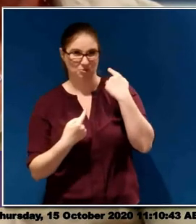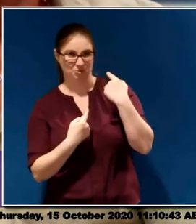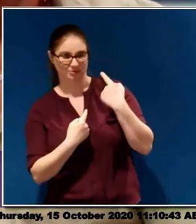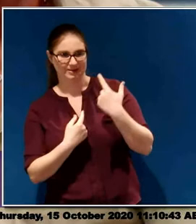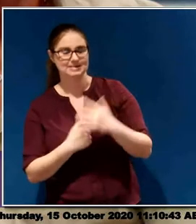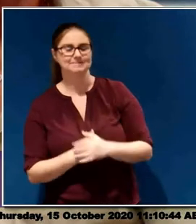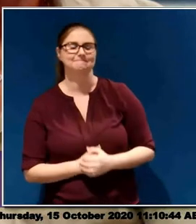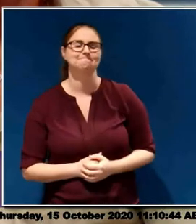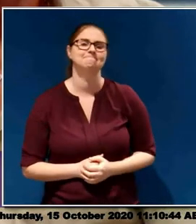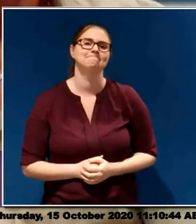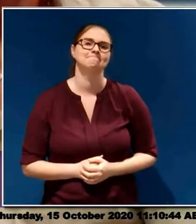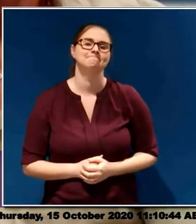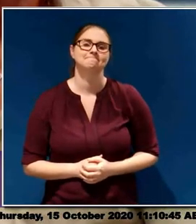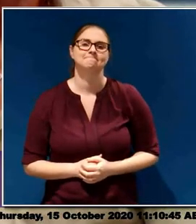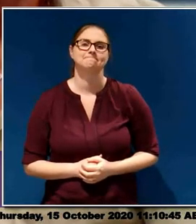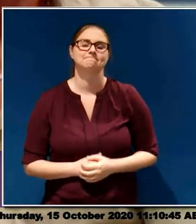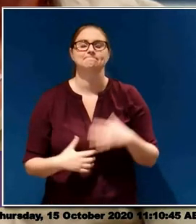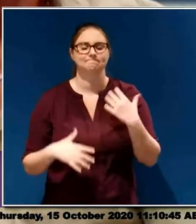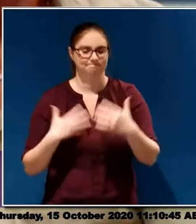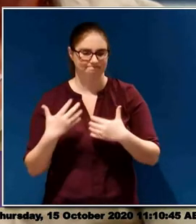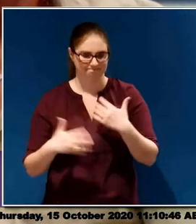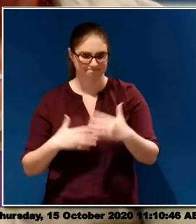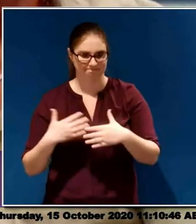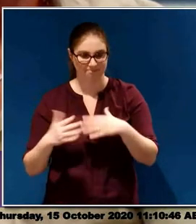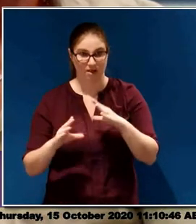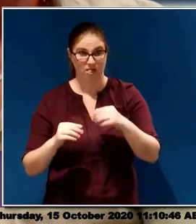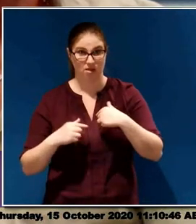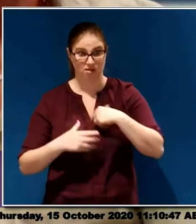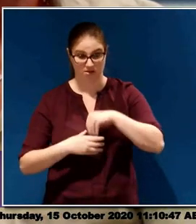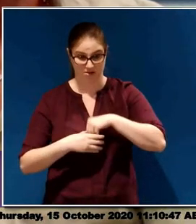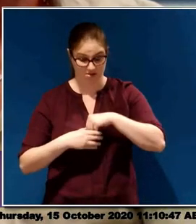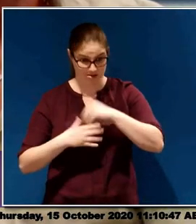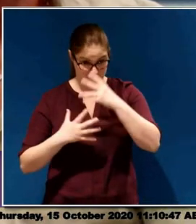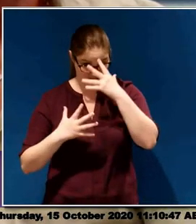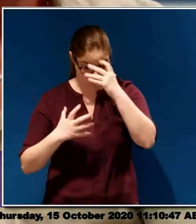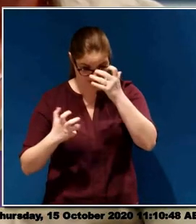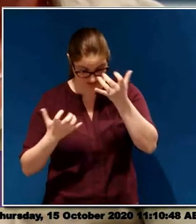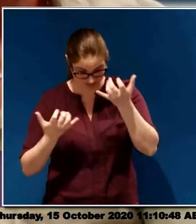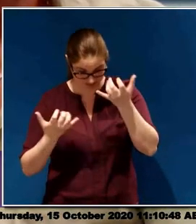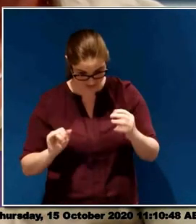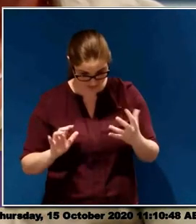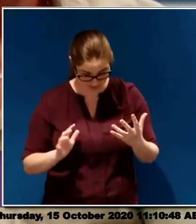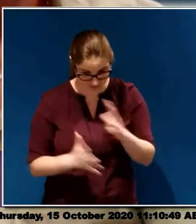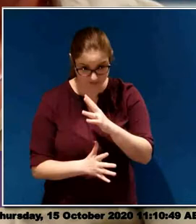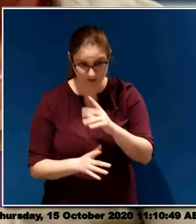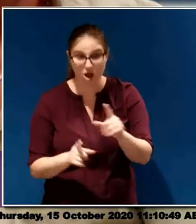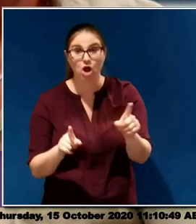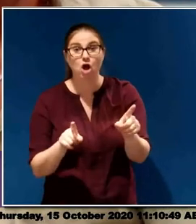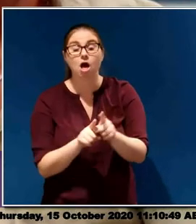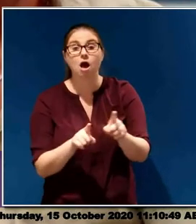And I was that distraught that I think before it all kicked off, I was even vomiting, that's how panicked I was.